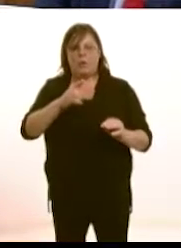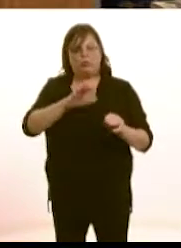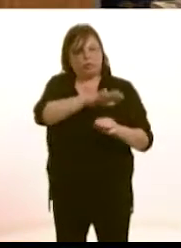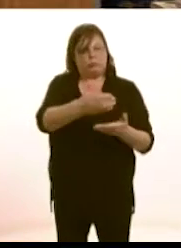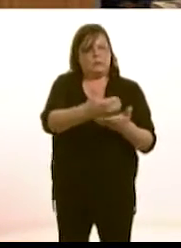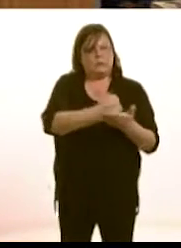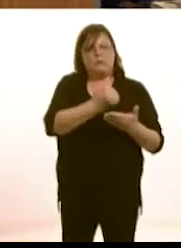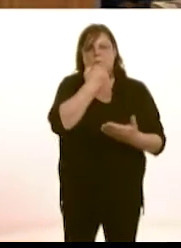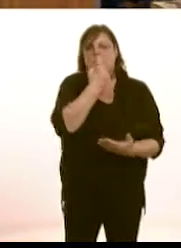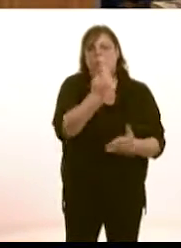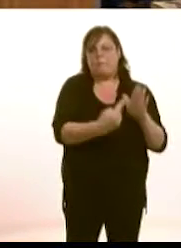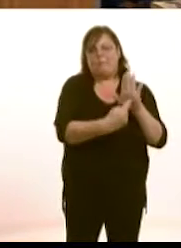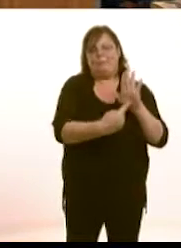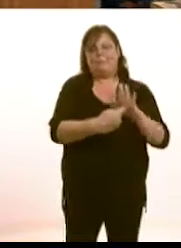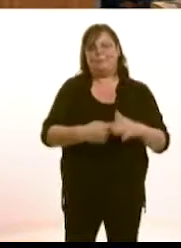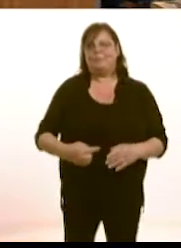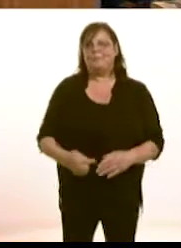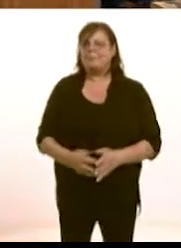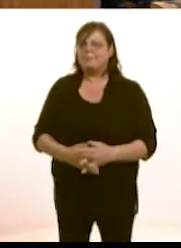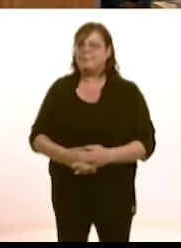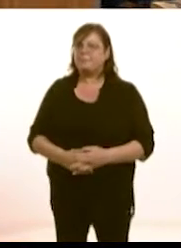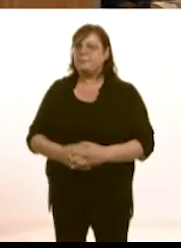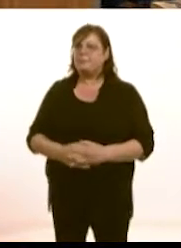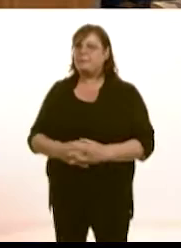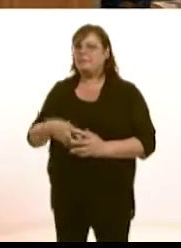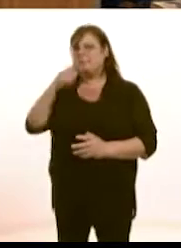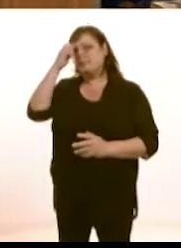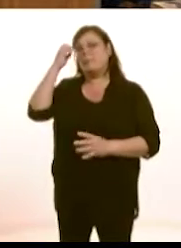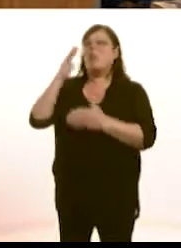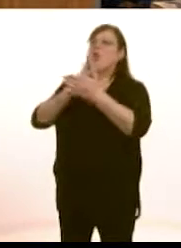Llyr Gruffydd: Maeír fframwaith cymhwysedd digidol, wrth gwrs, yn un o nifer o fframweithiau